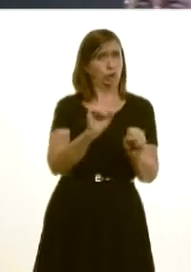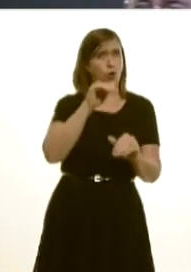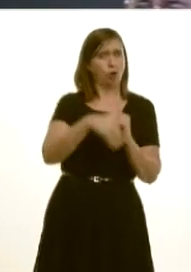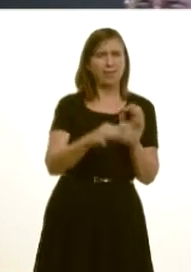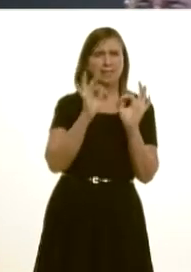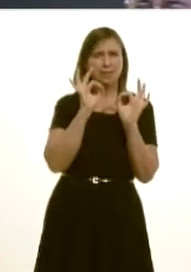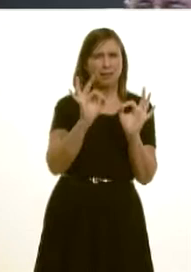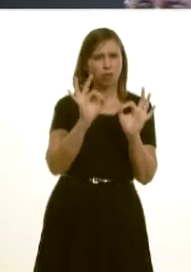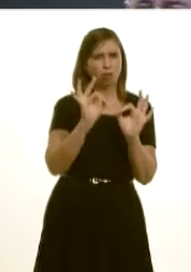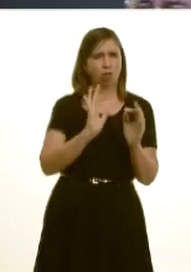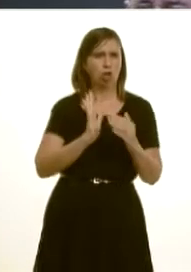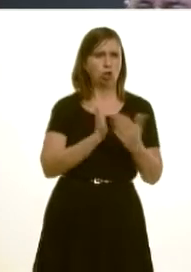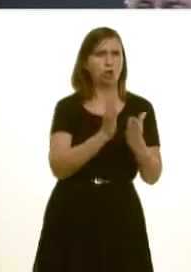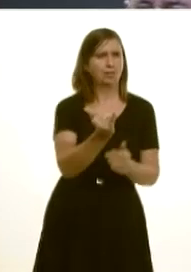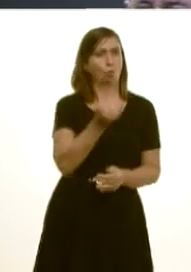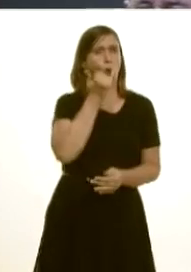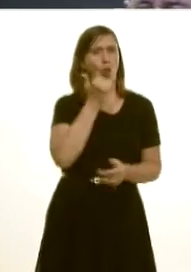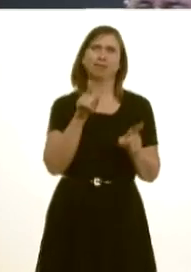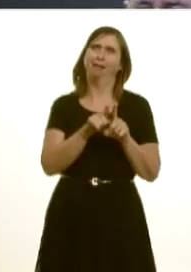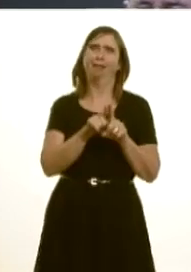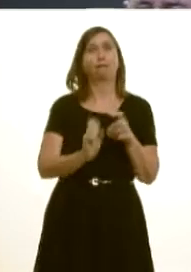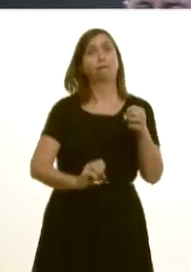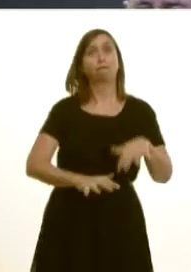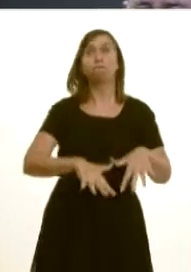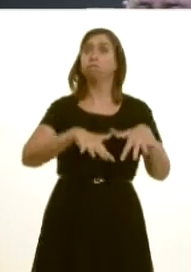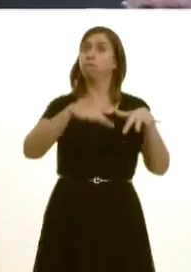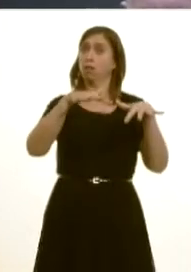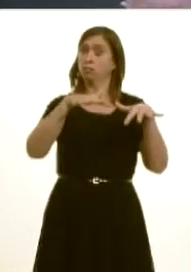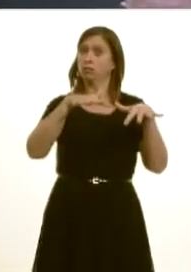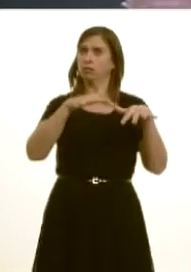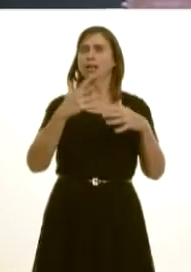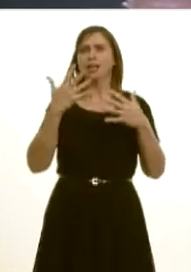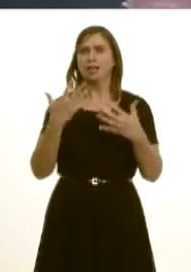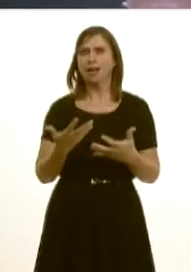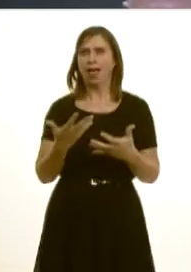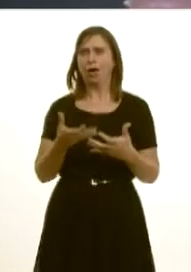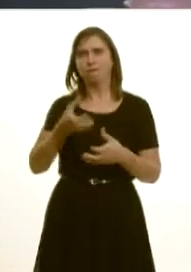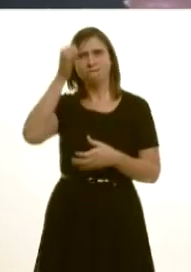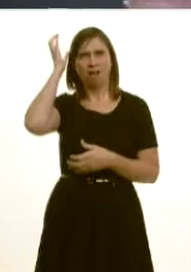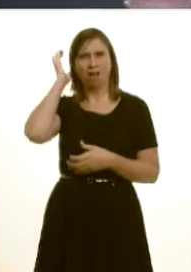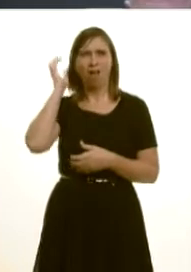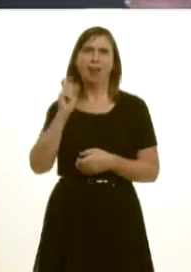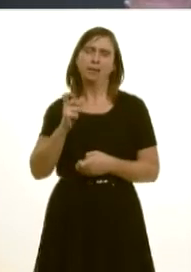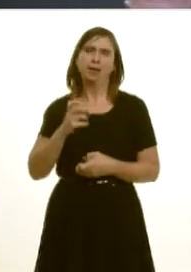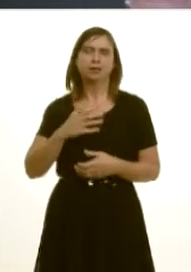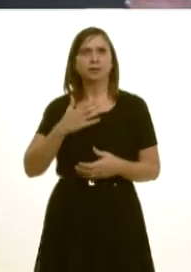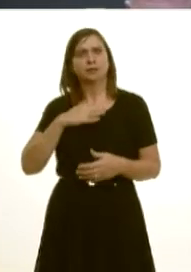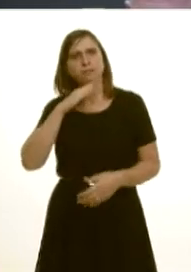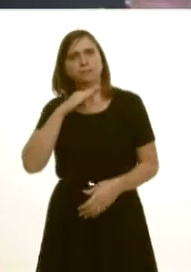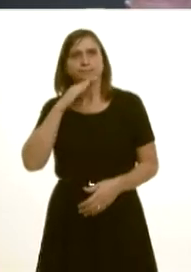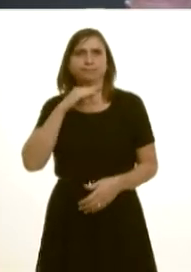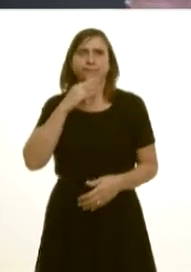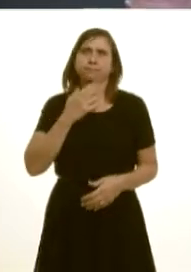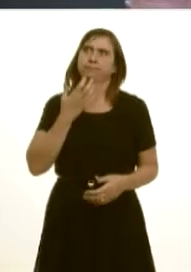service calls, such as flooding. It is beginning to wear a little thin when politicians from